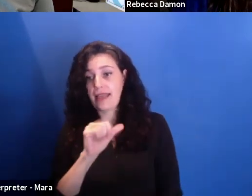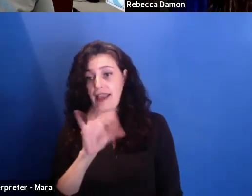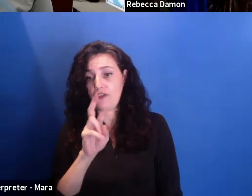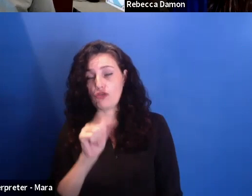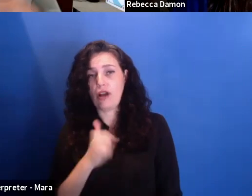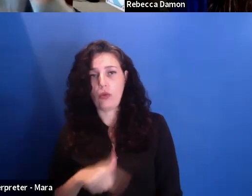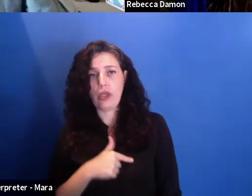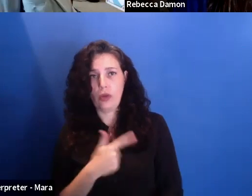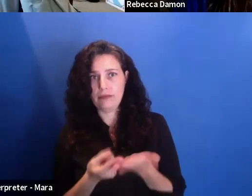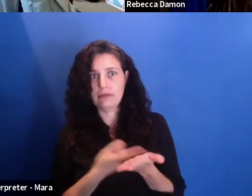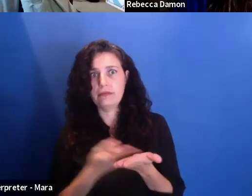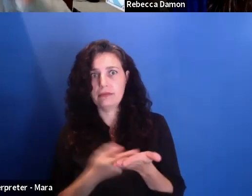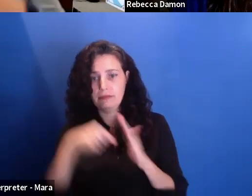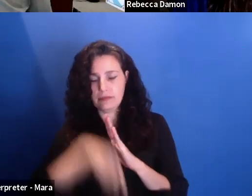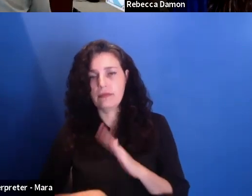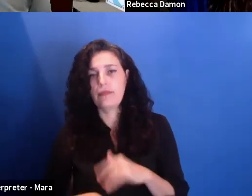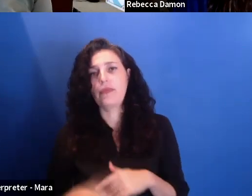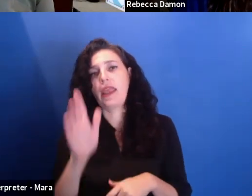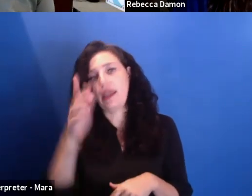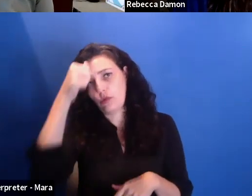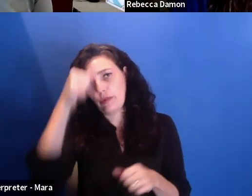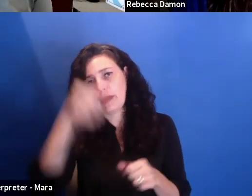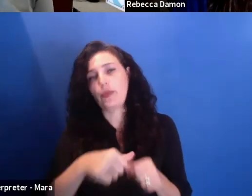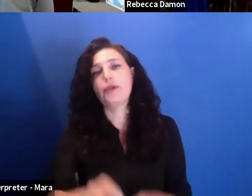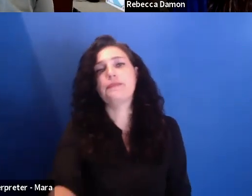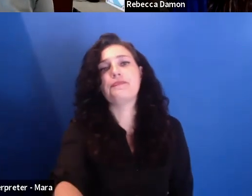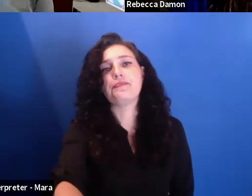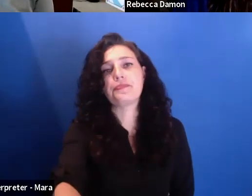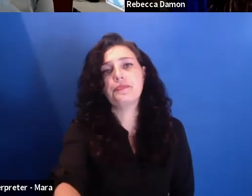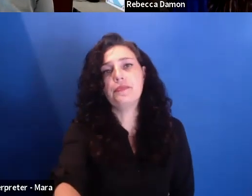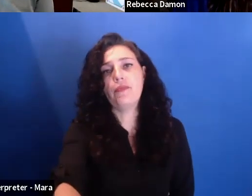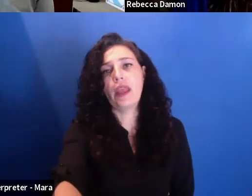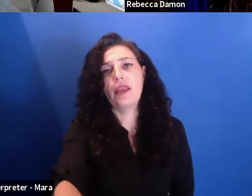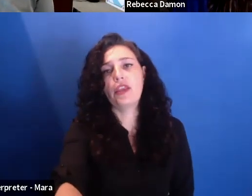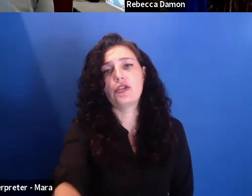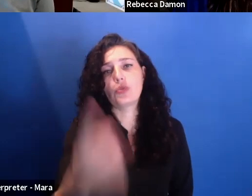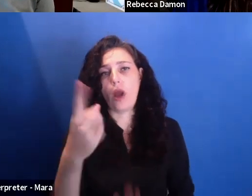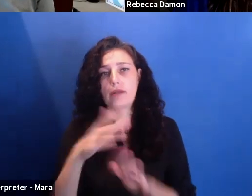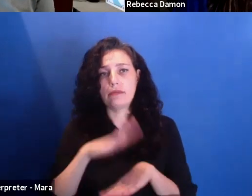there is a provision in the agreement that states that COVID related costs, that are specific to COVID,